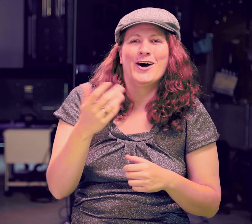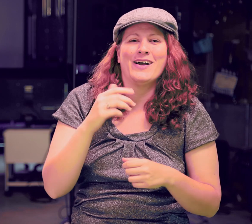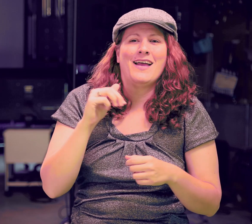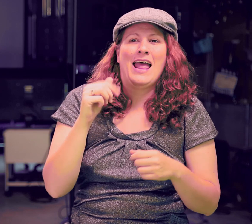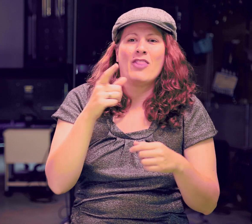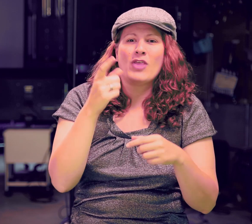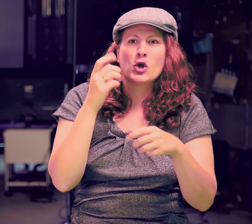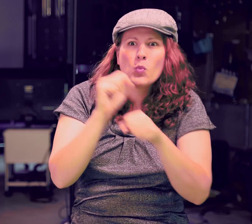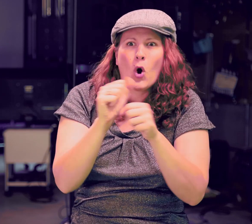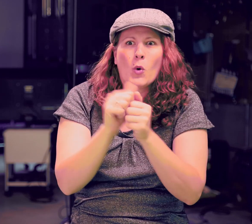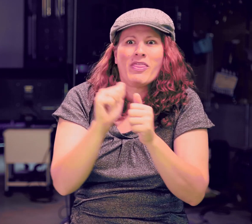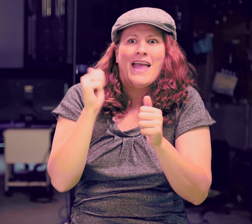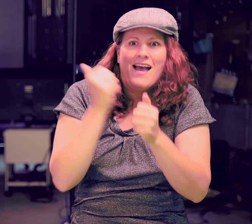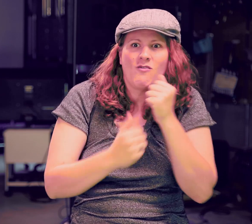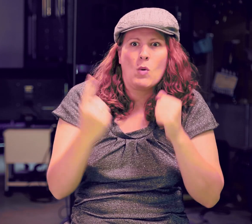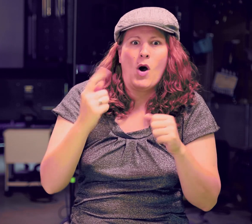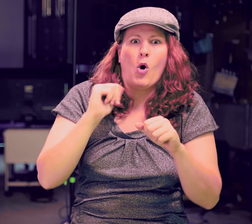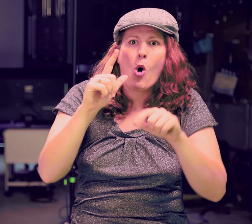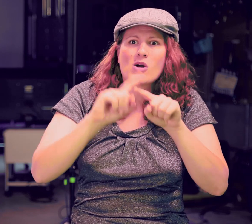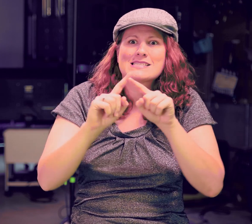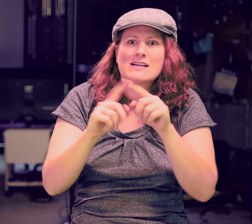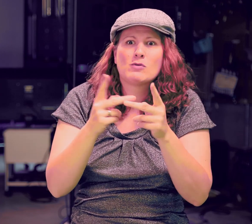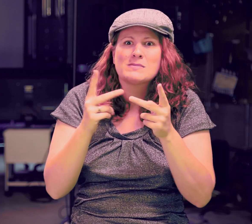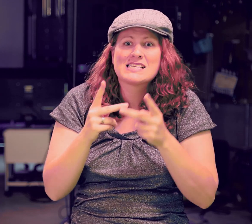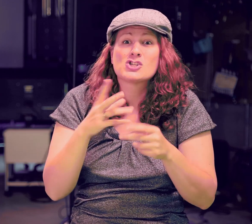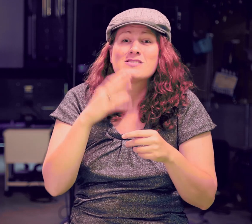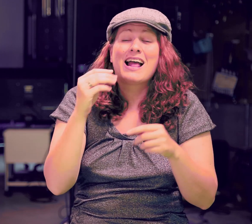From there you get to work with everyone in various positions of the Film Industry.